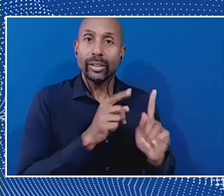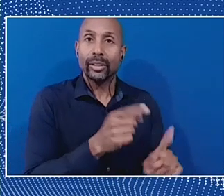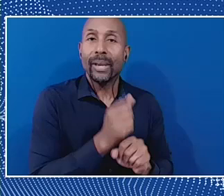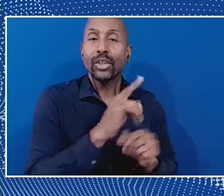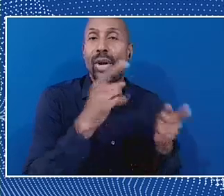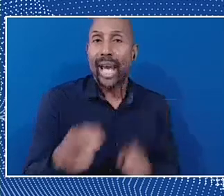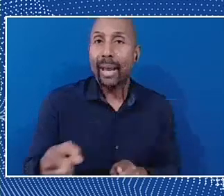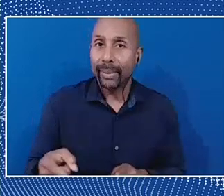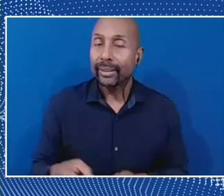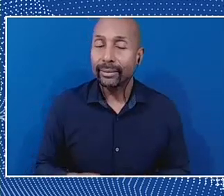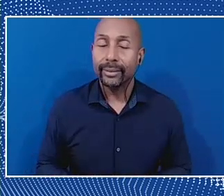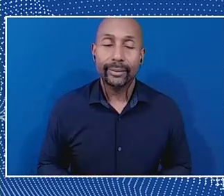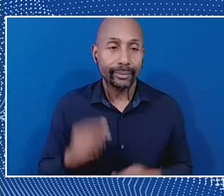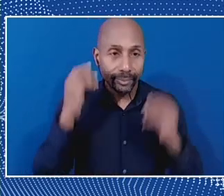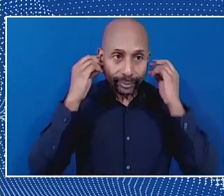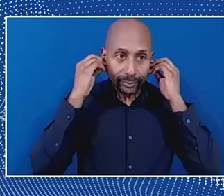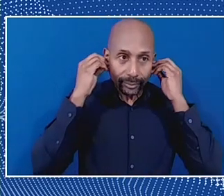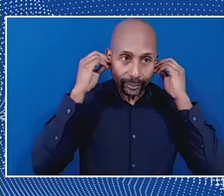I just wanted to add on to what Jalil was